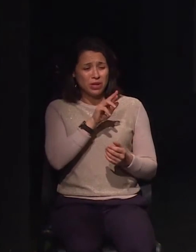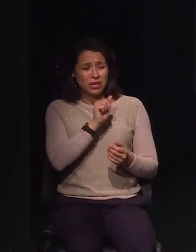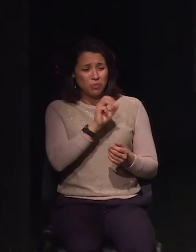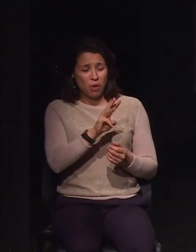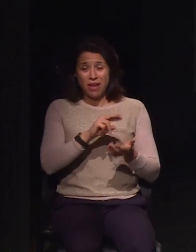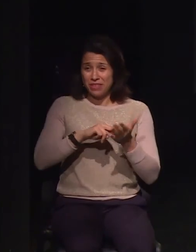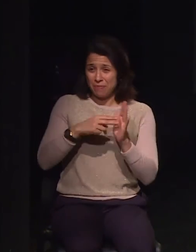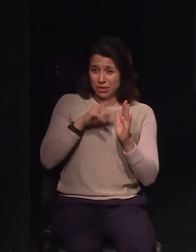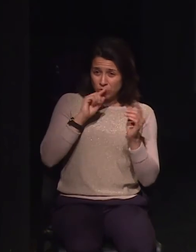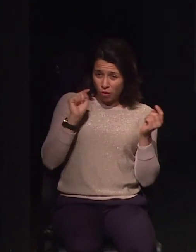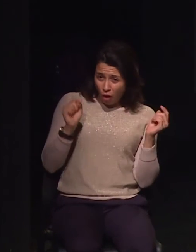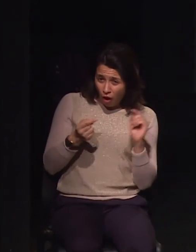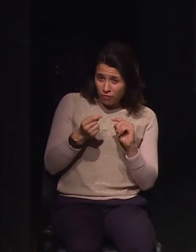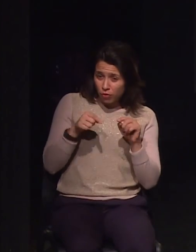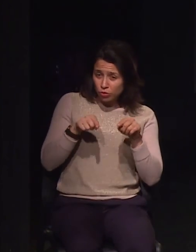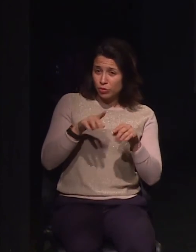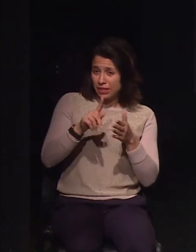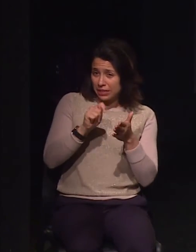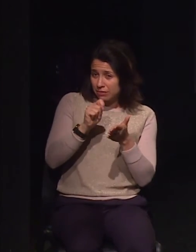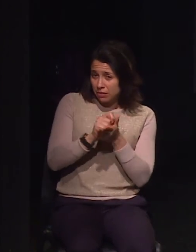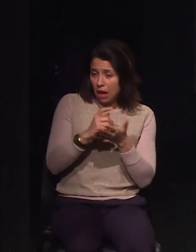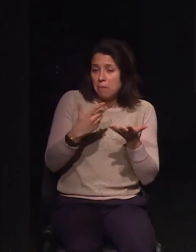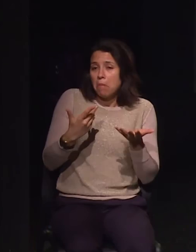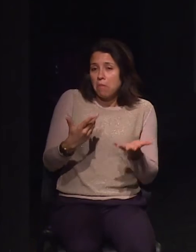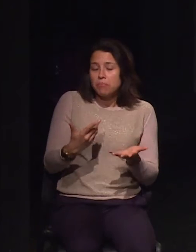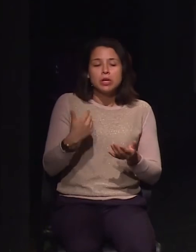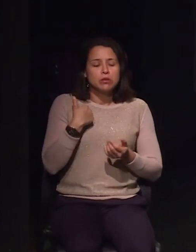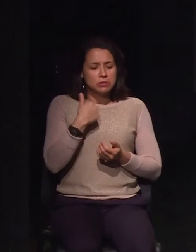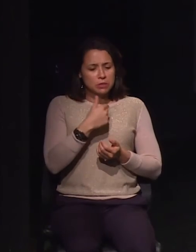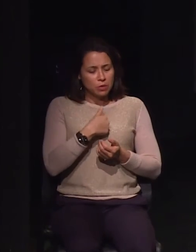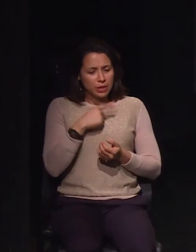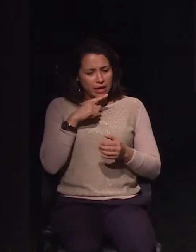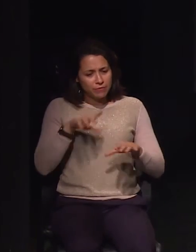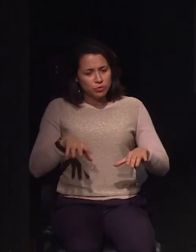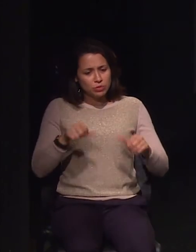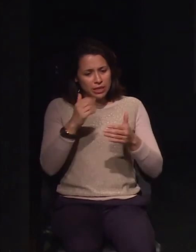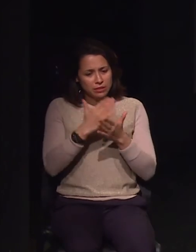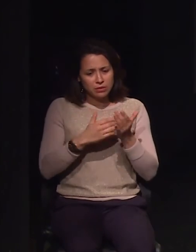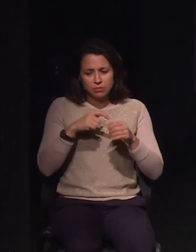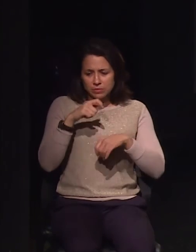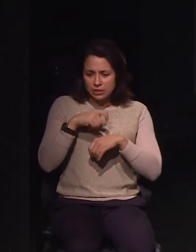So we had to take some time and talk within our community amongst our trustees and some